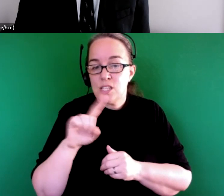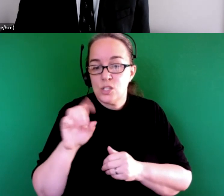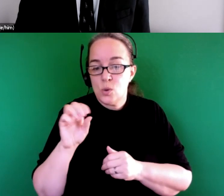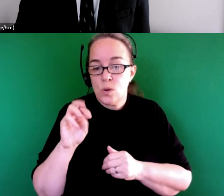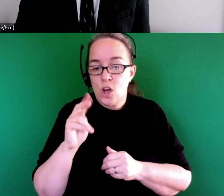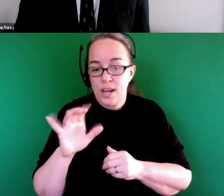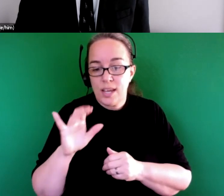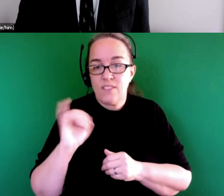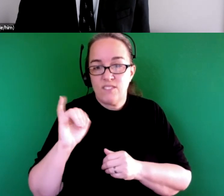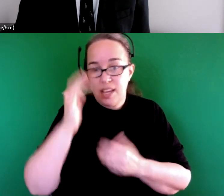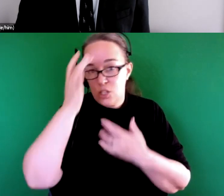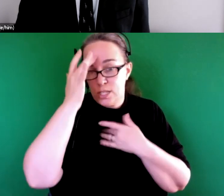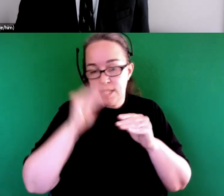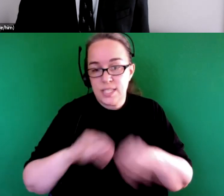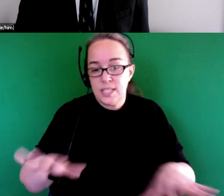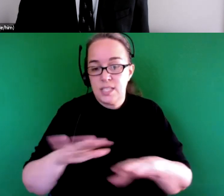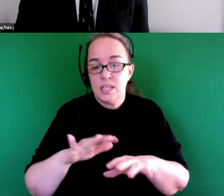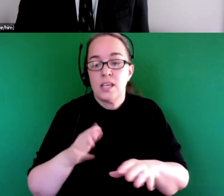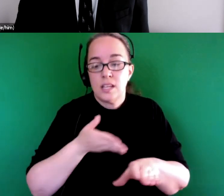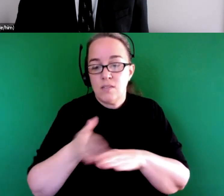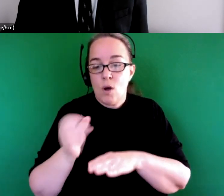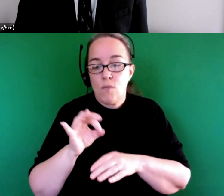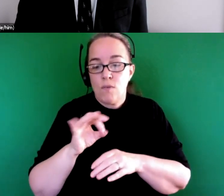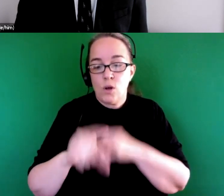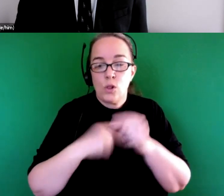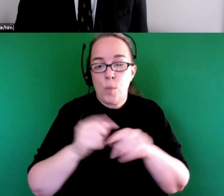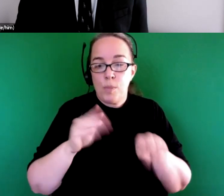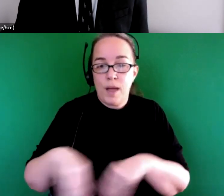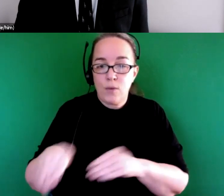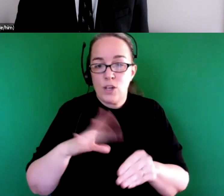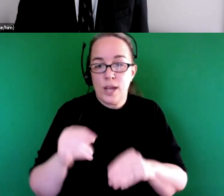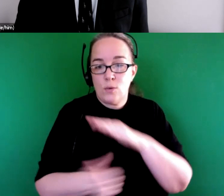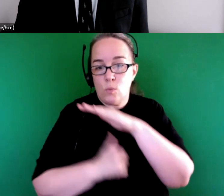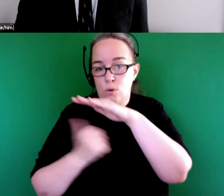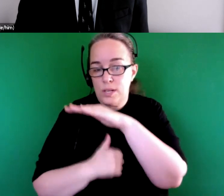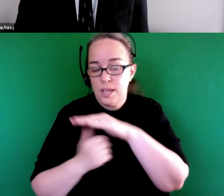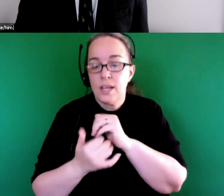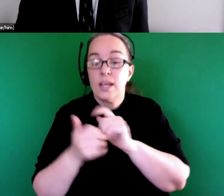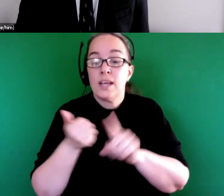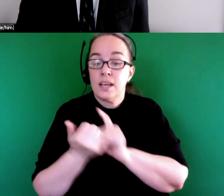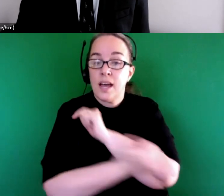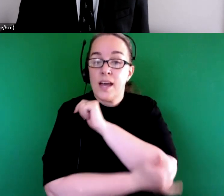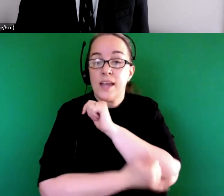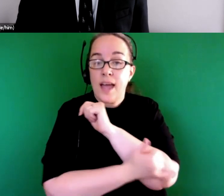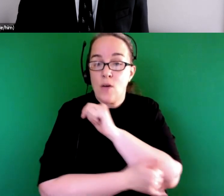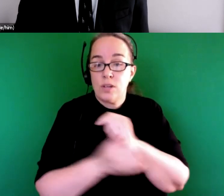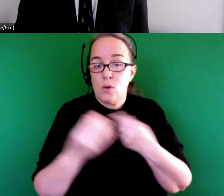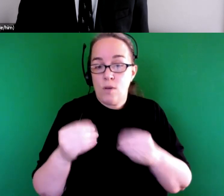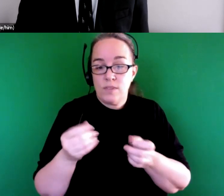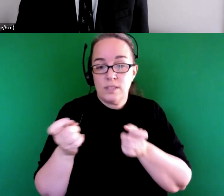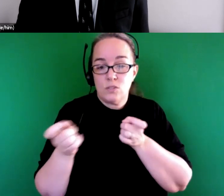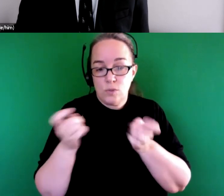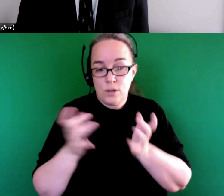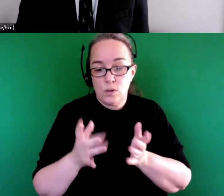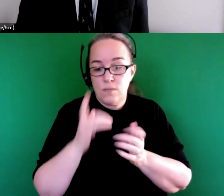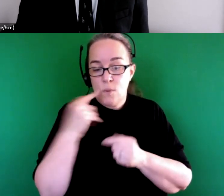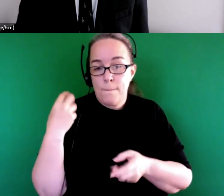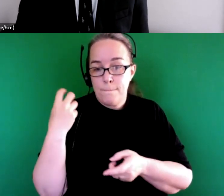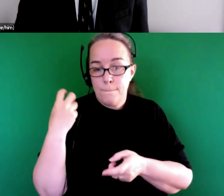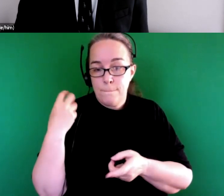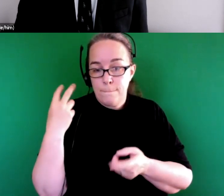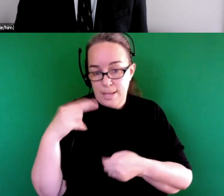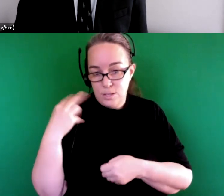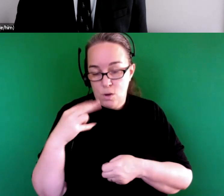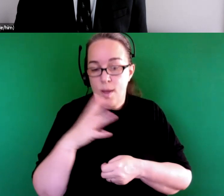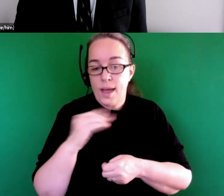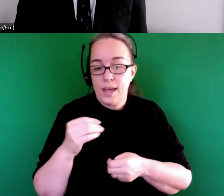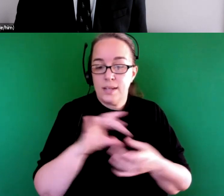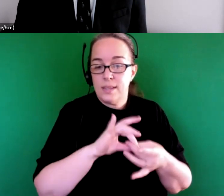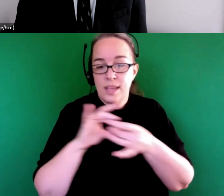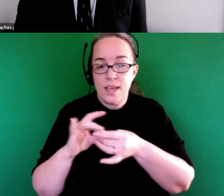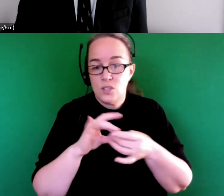Ram Subramaniam (He/him): division of global migration and quarantine as the county officer director for Mexico and the liaison for Ministry of Health and Mexico from 2013 to 2019.